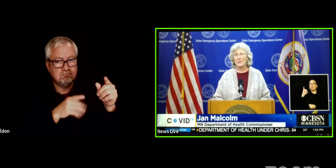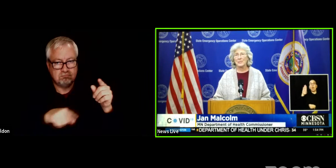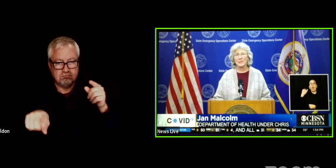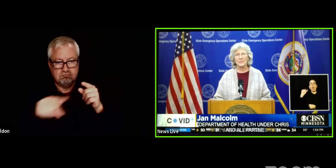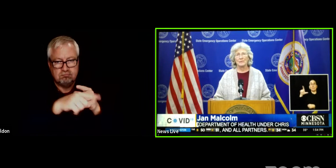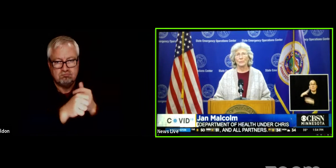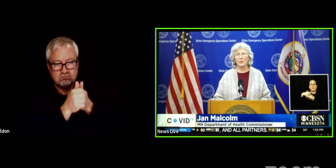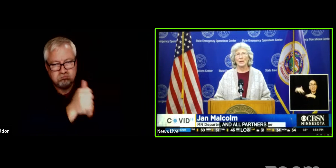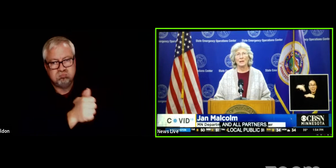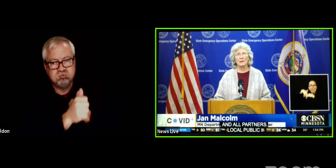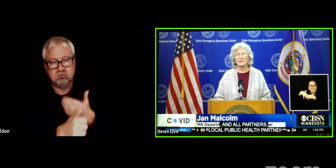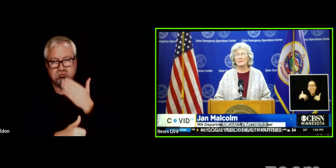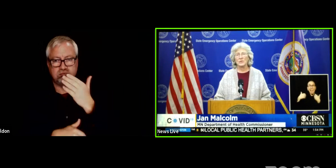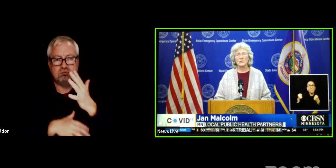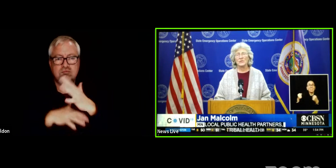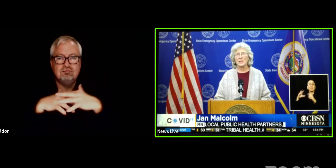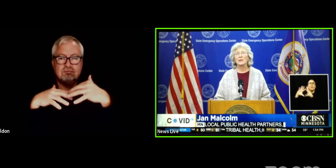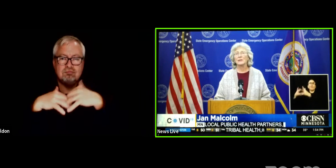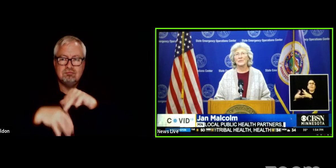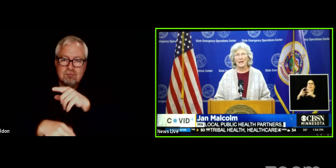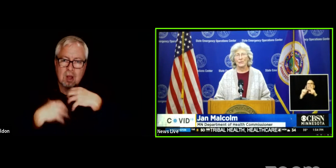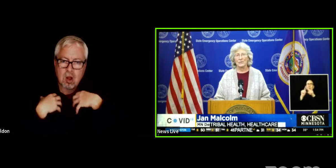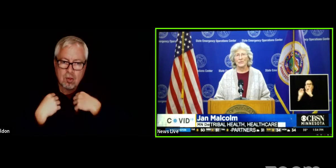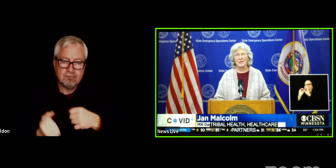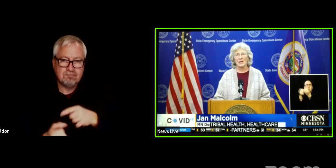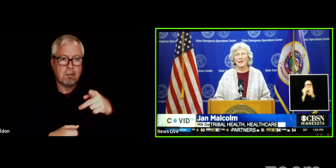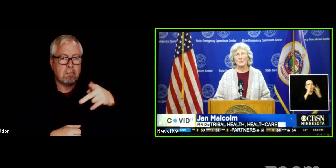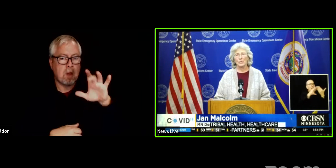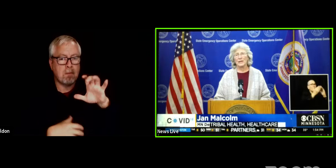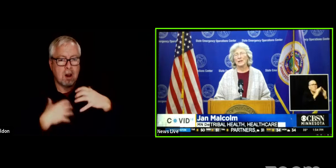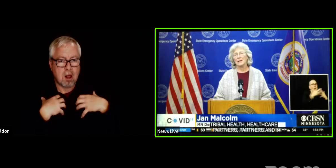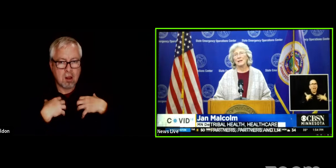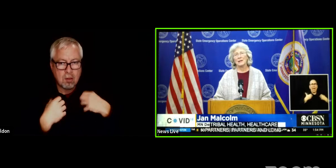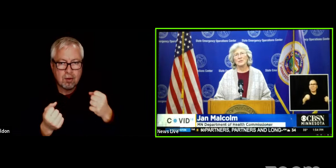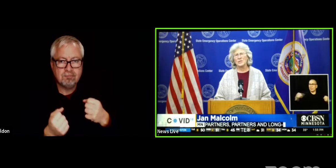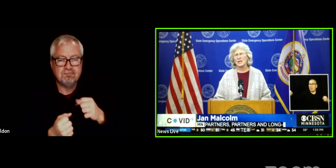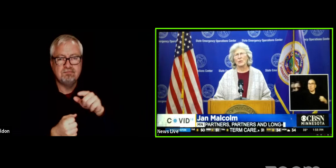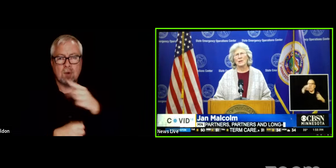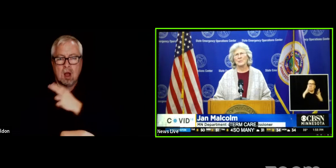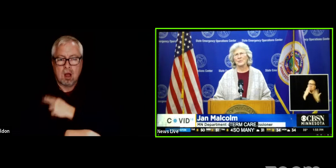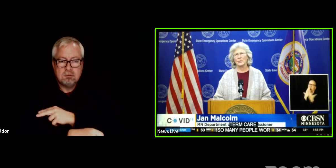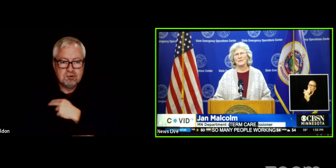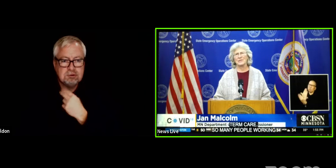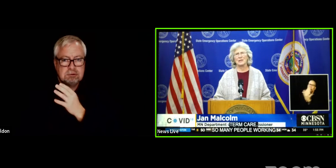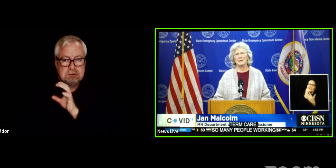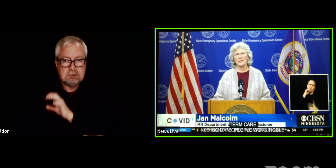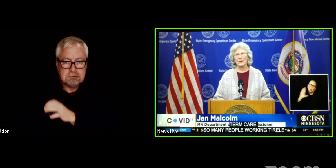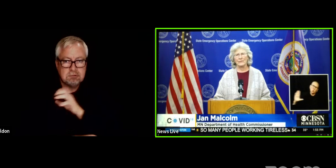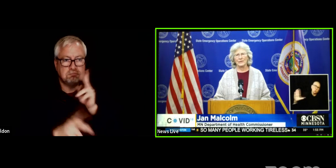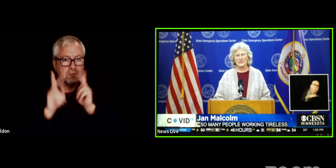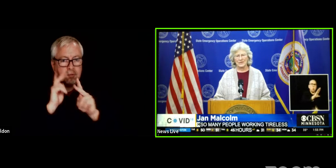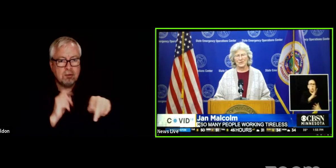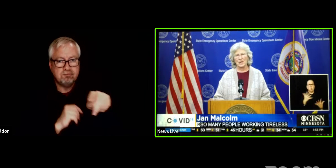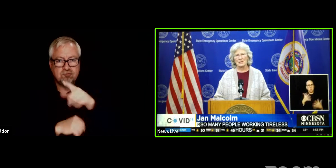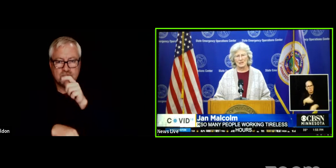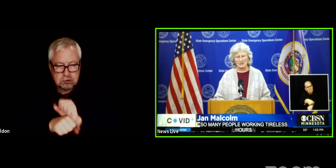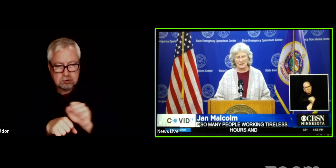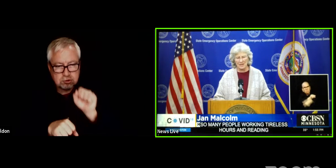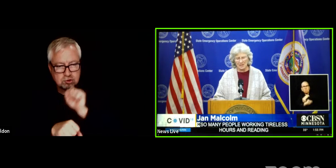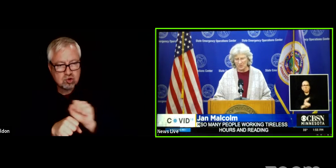MANY PEOPLE WORKING JUST TIRELESS HOURS AND BRINGING JUST AN INCREDIBLE DEGREE OF SKILL AND THOUGHTFULNESS TO THIS PROCESS.